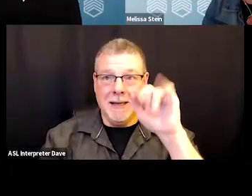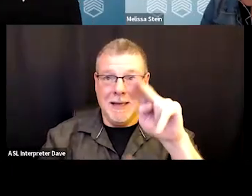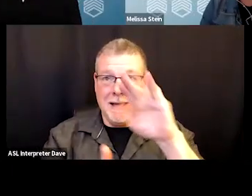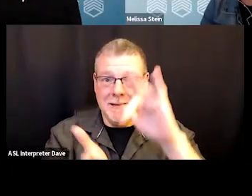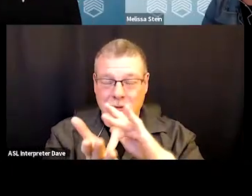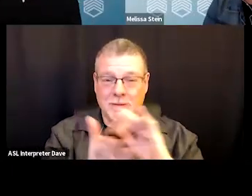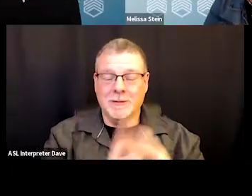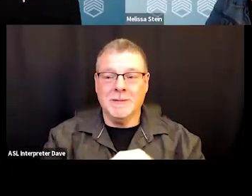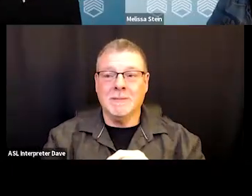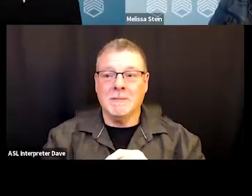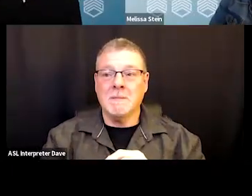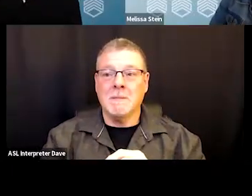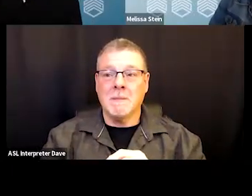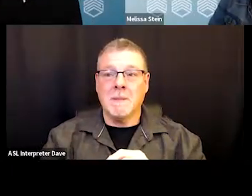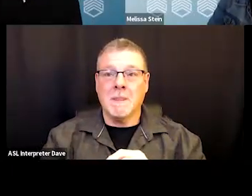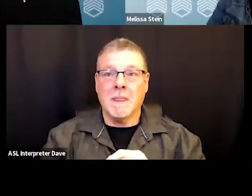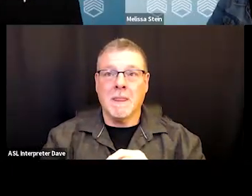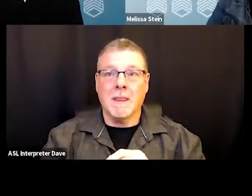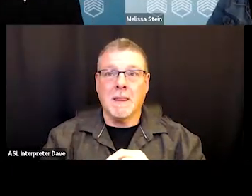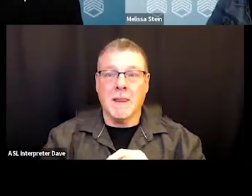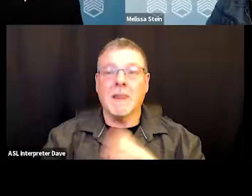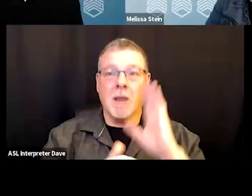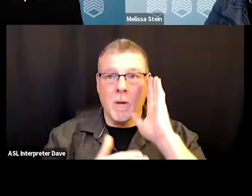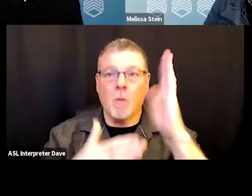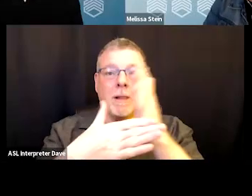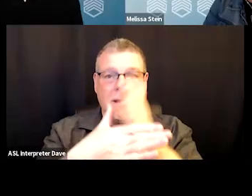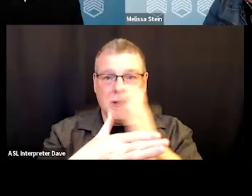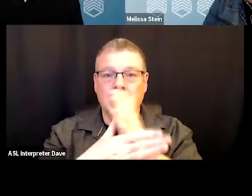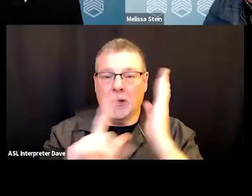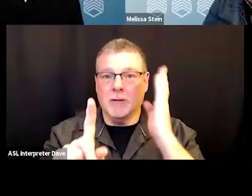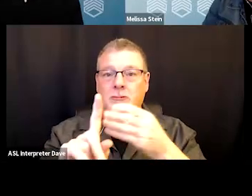and we will share the direct link to the GAINS Center later,